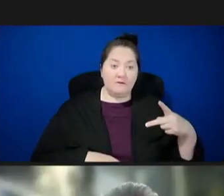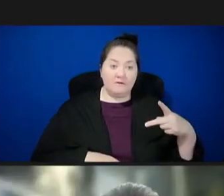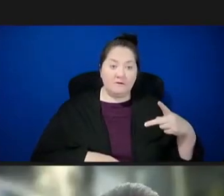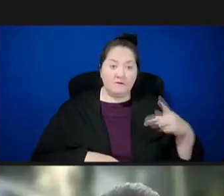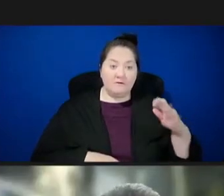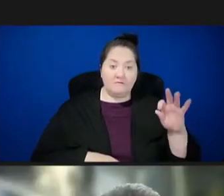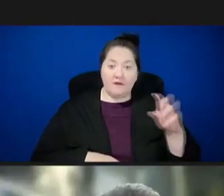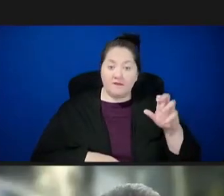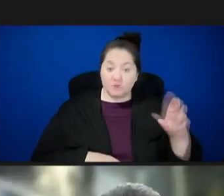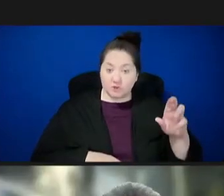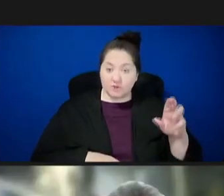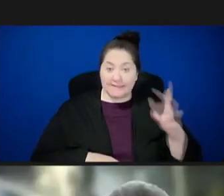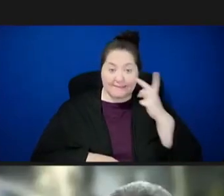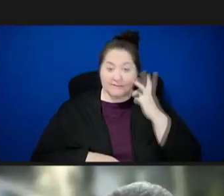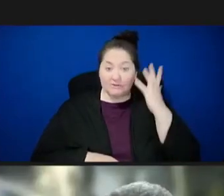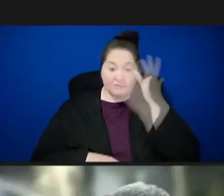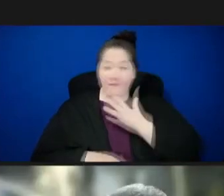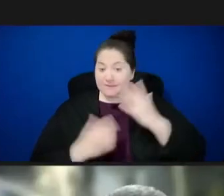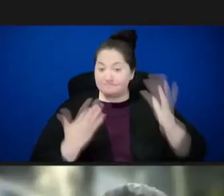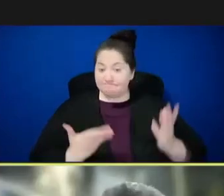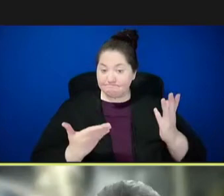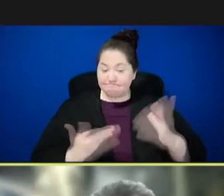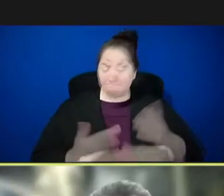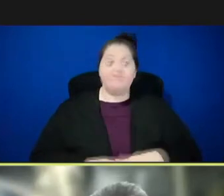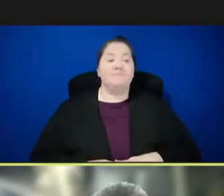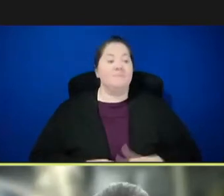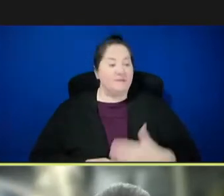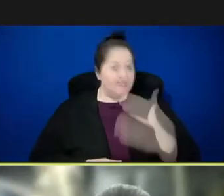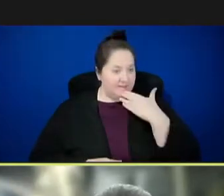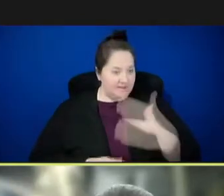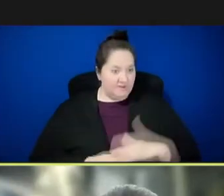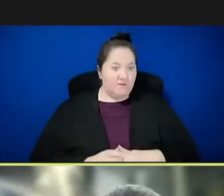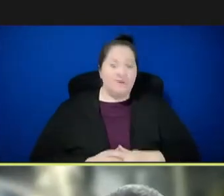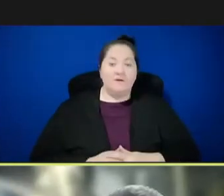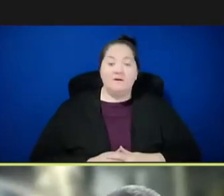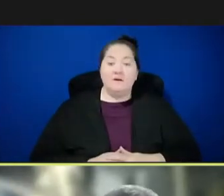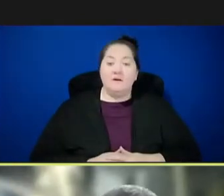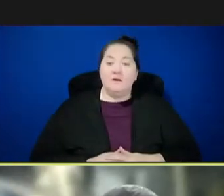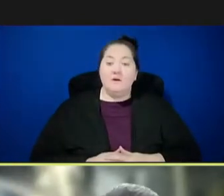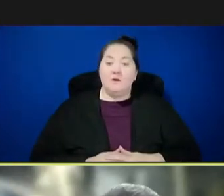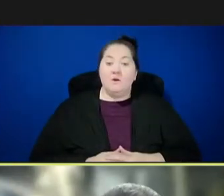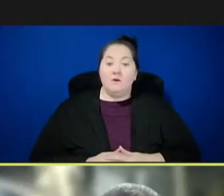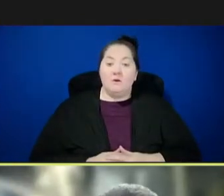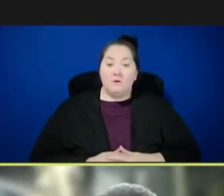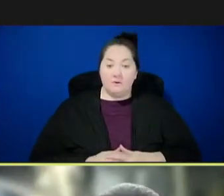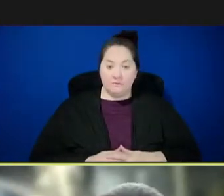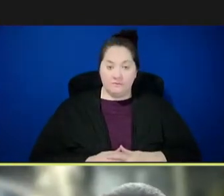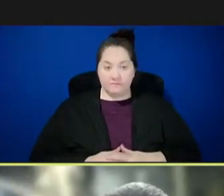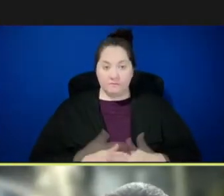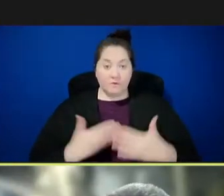Demitiris Zambas: Thank you very much. I'd like to start by extending a big thank you to